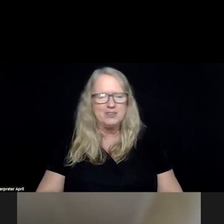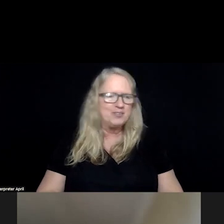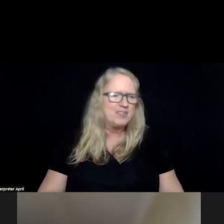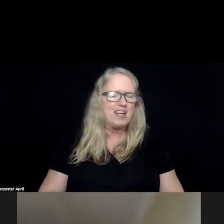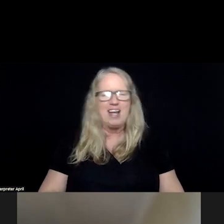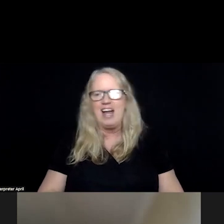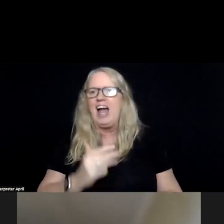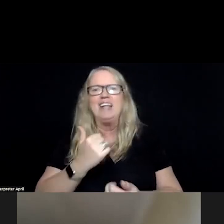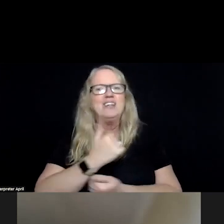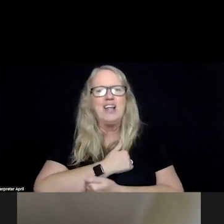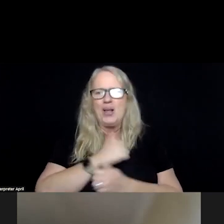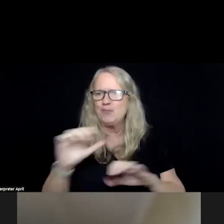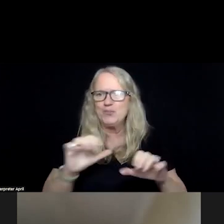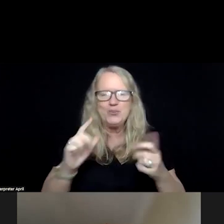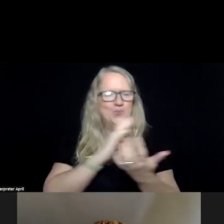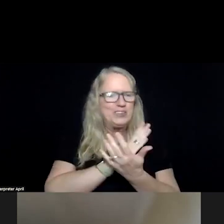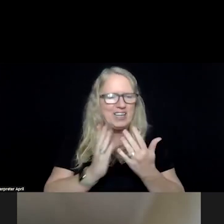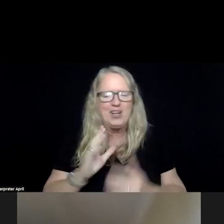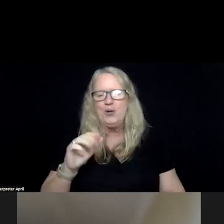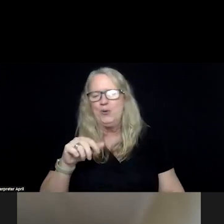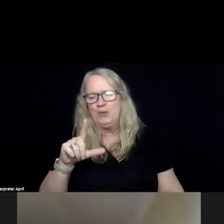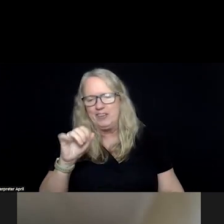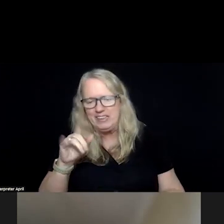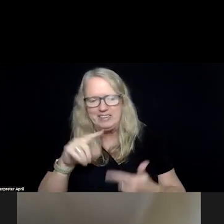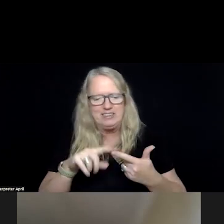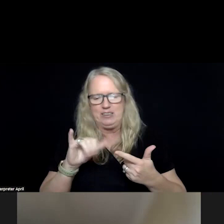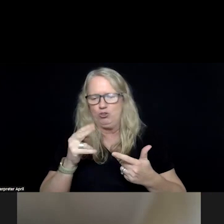A SERIES WITH LINDSAY, AND JANICE AND RON. I THINK WHAT